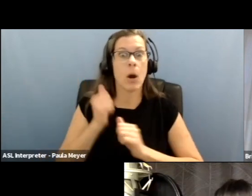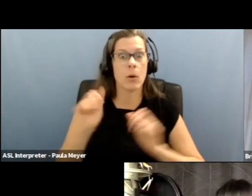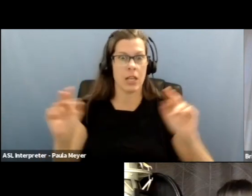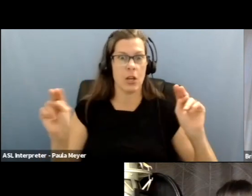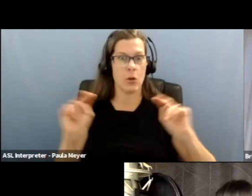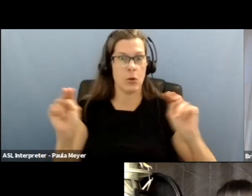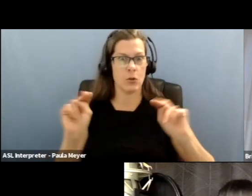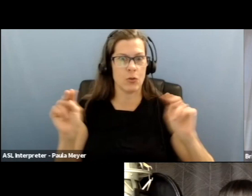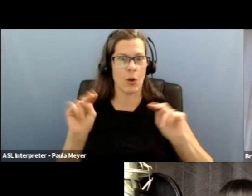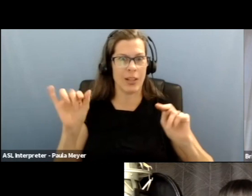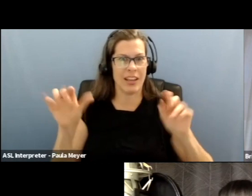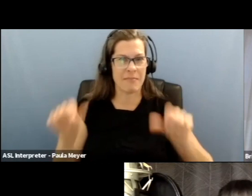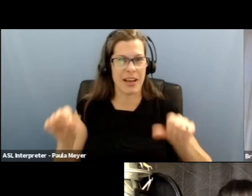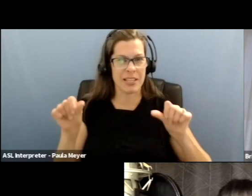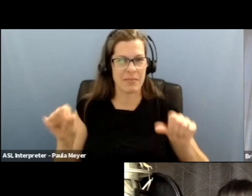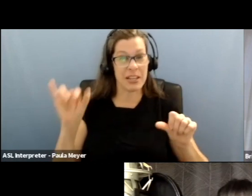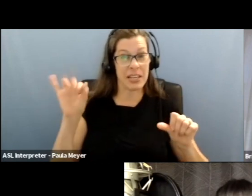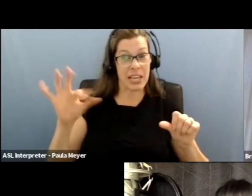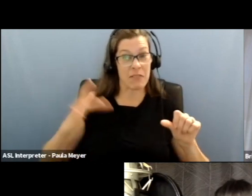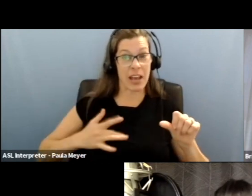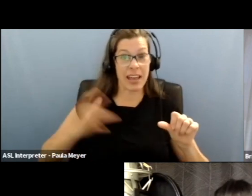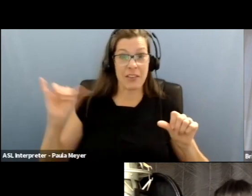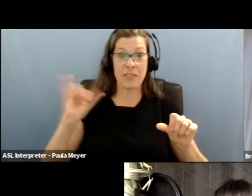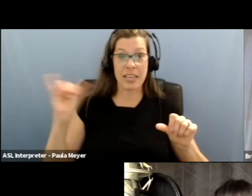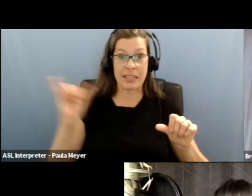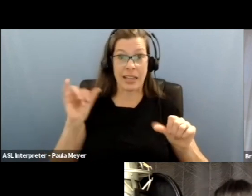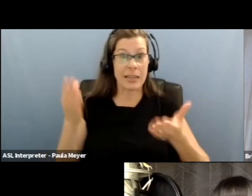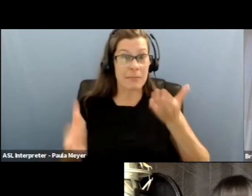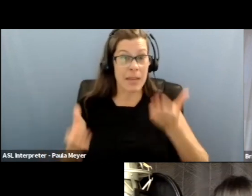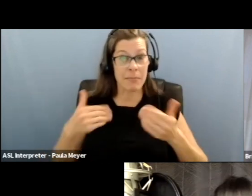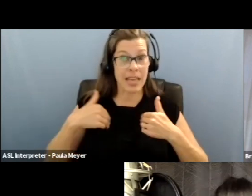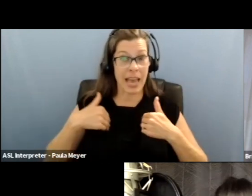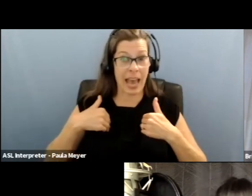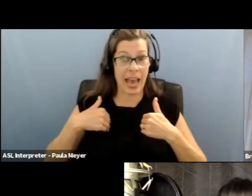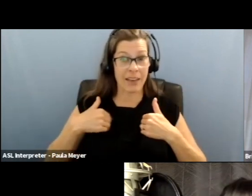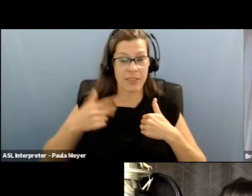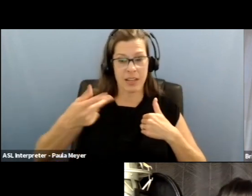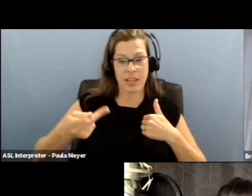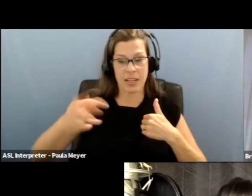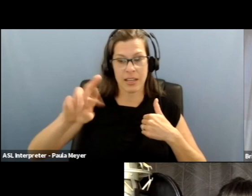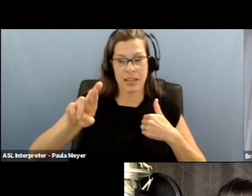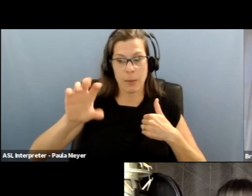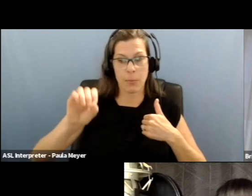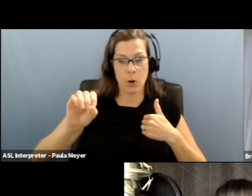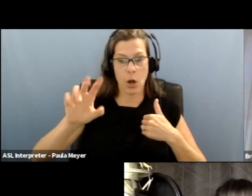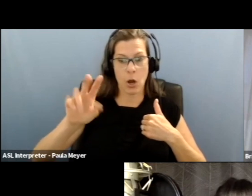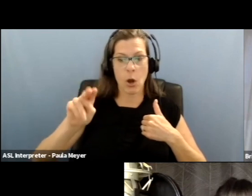If I feel like they may have a pronoun, if I feel very strongly that they might have a certain pronoun, I will use it.